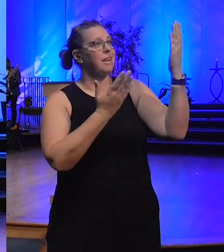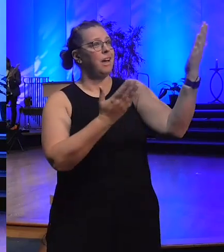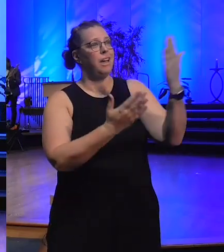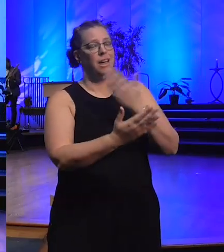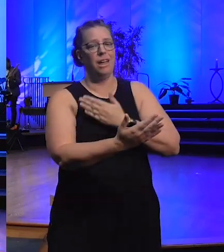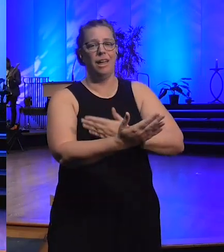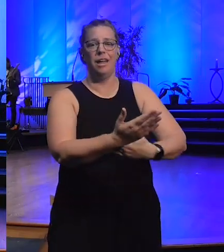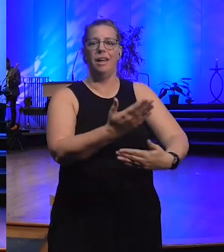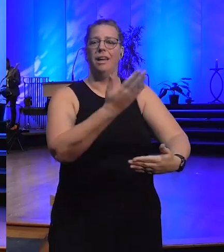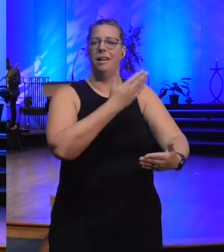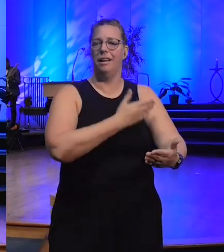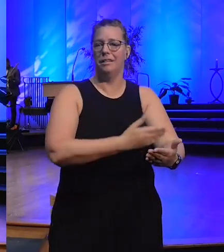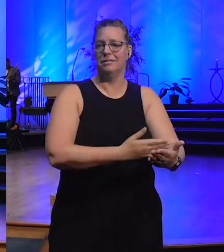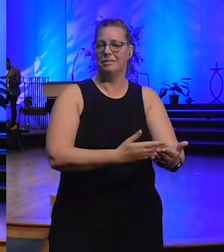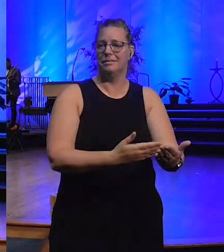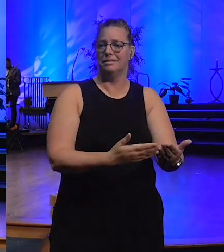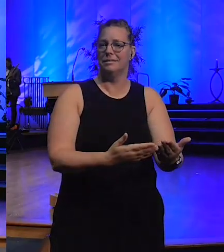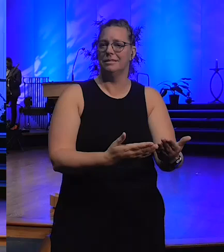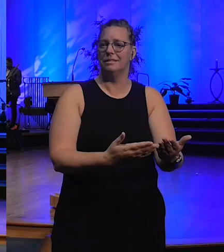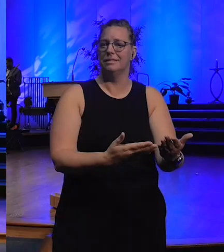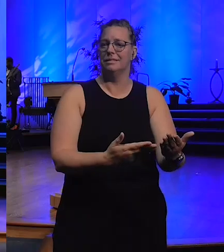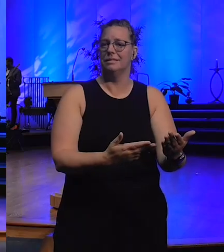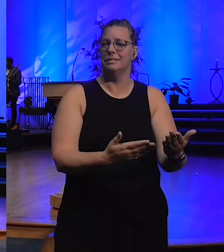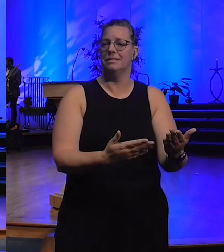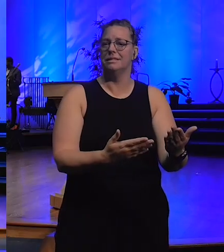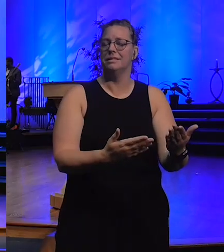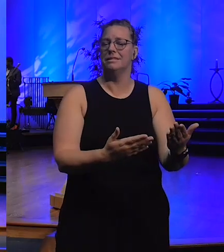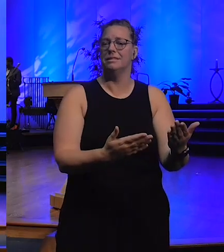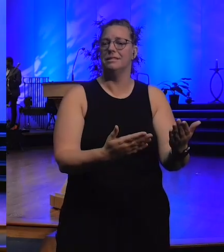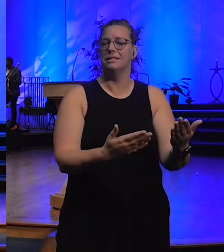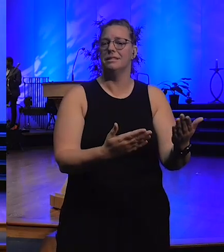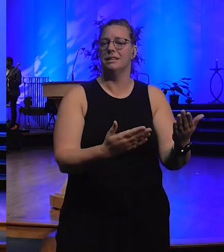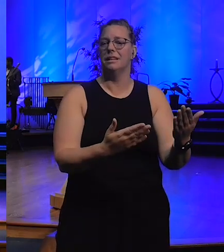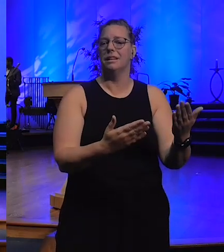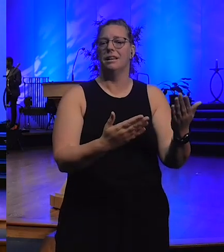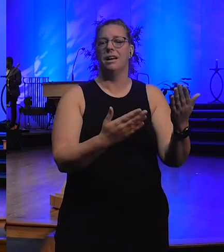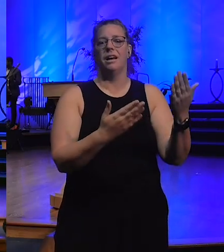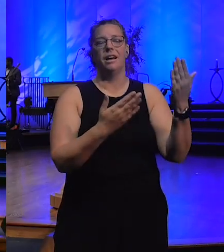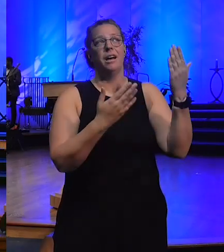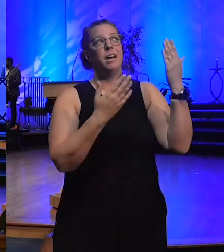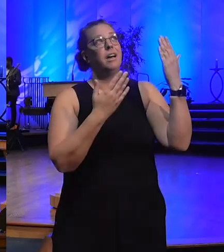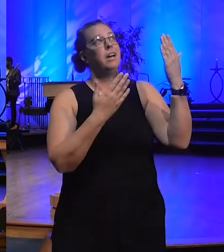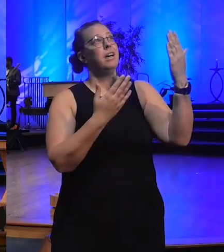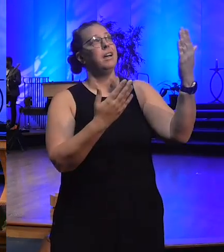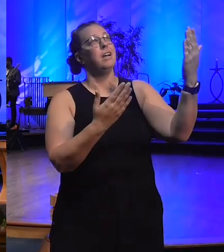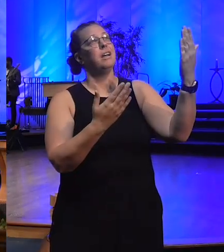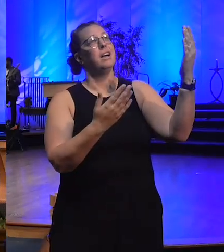hand of